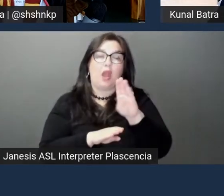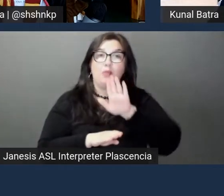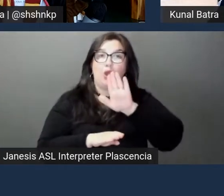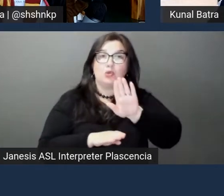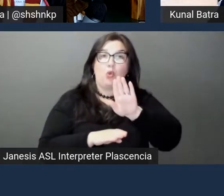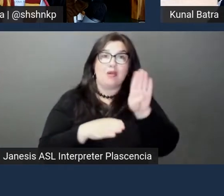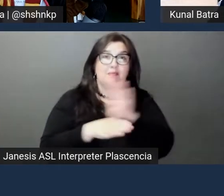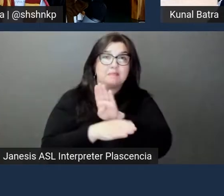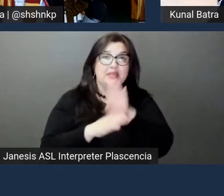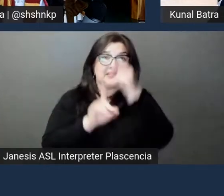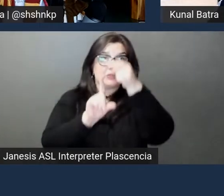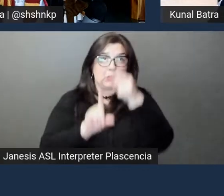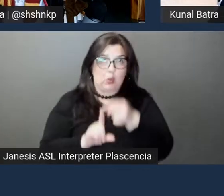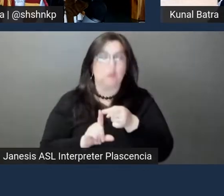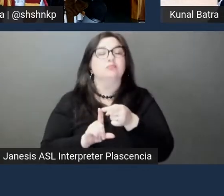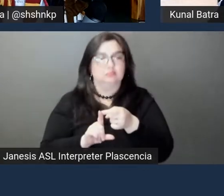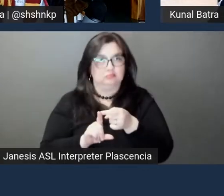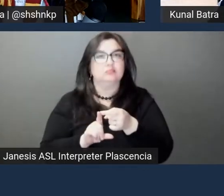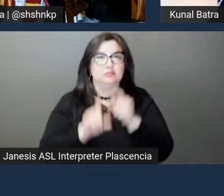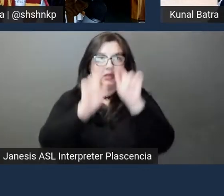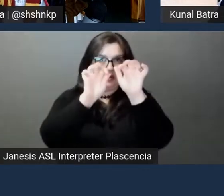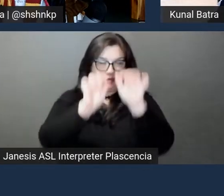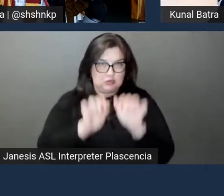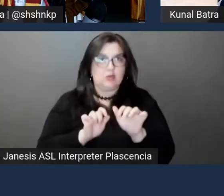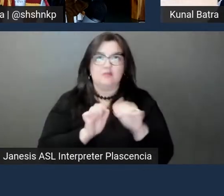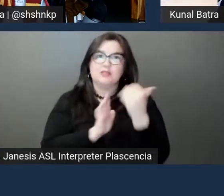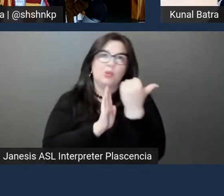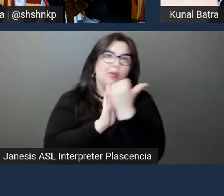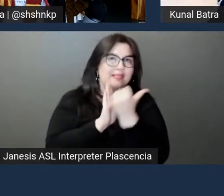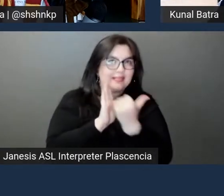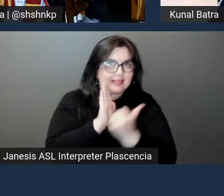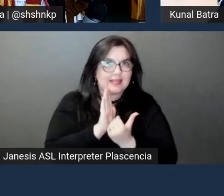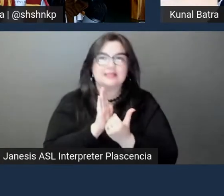which basically is a prioritized list of four major questions.